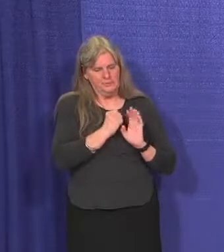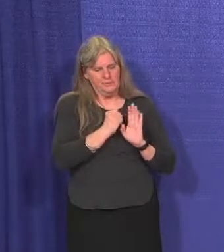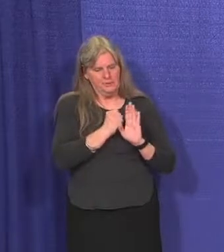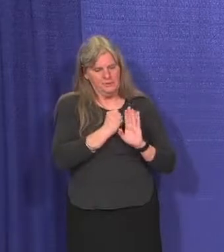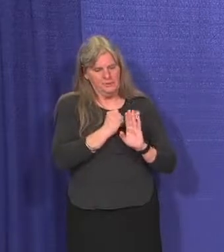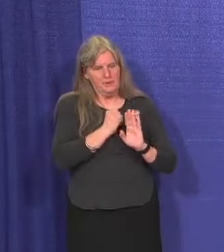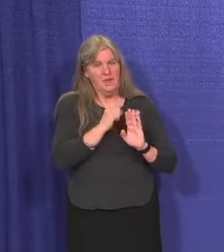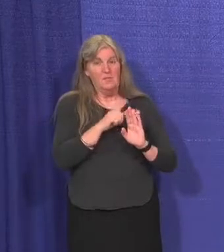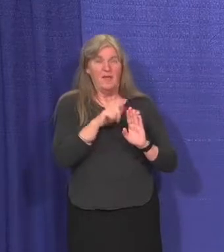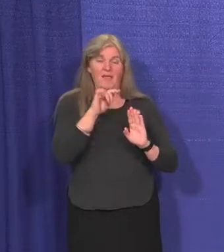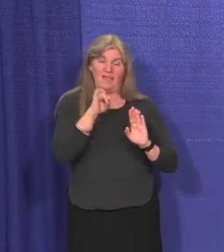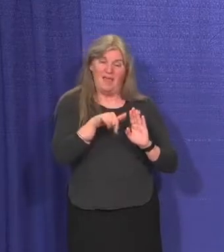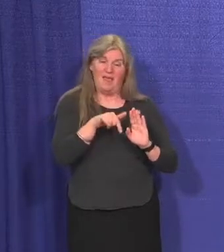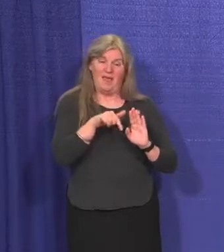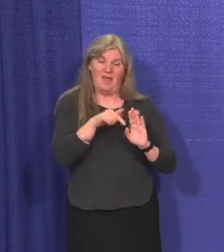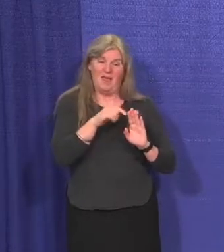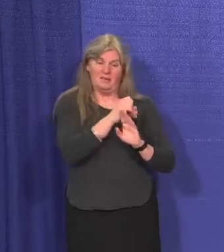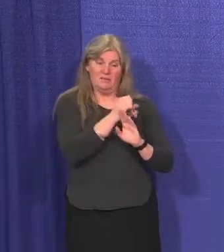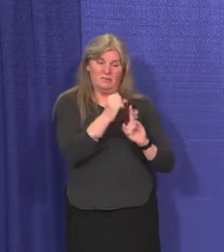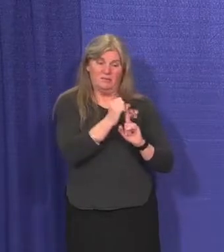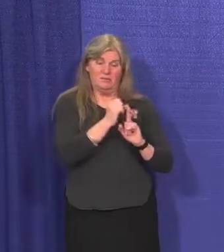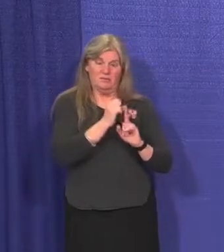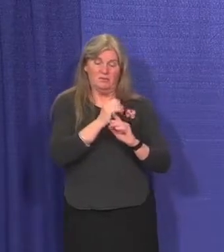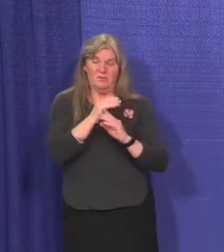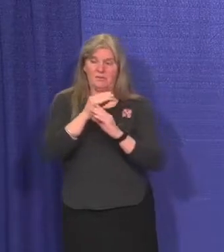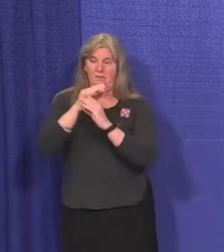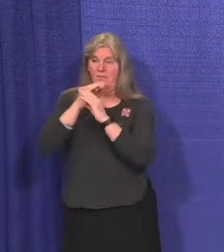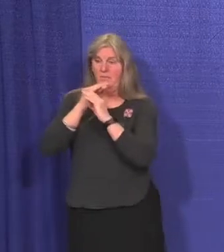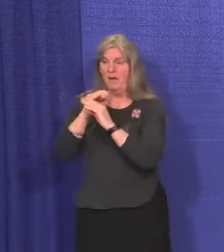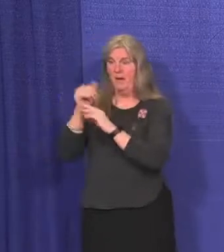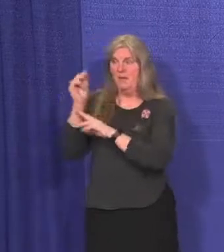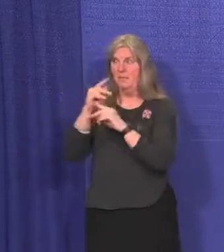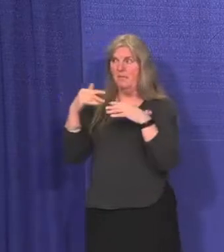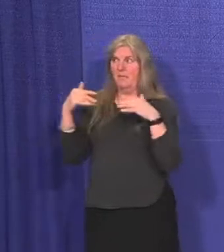country. And I will continue to be very